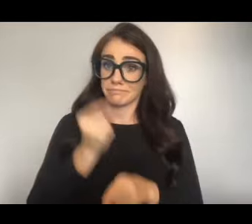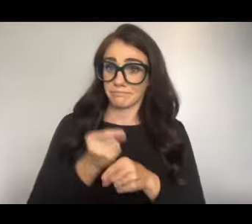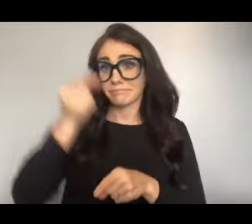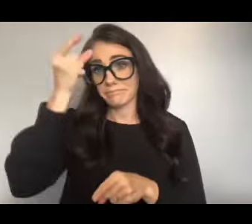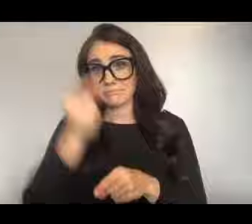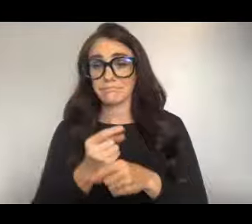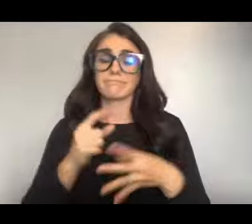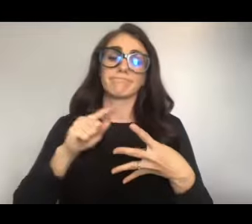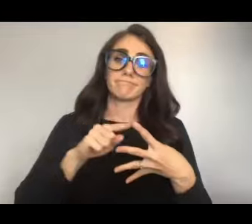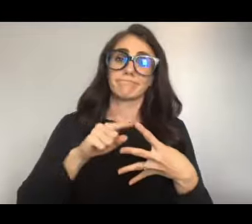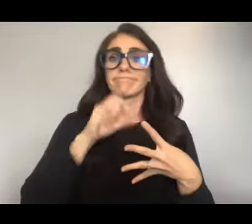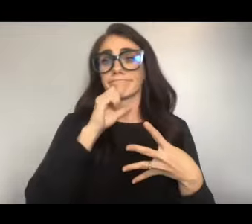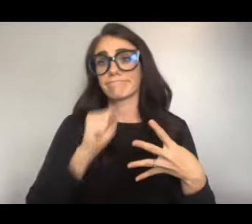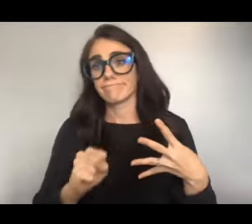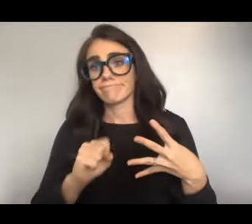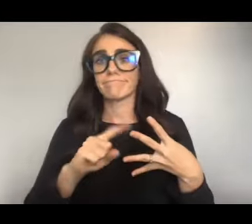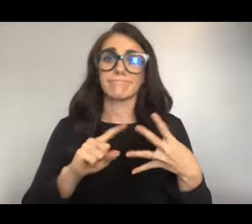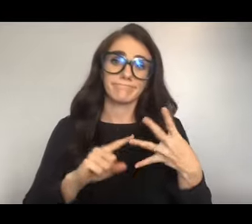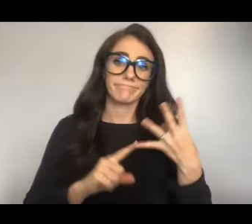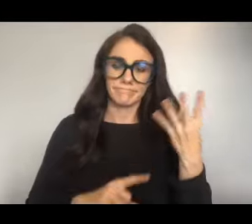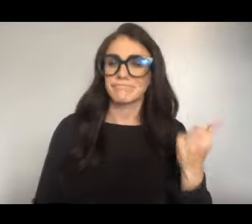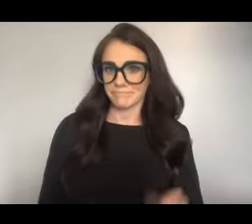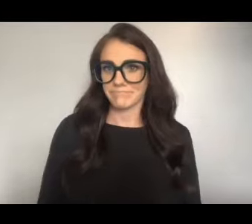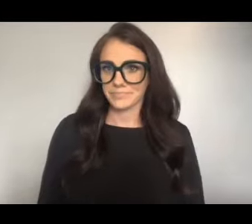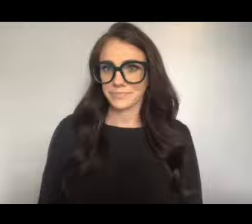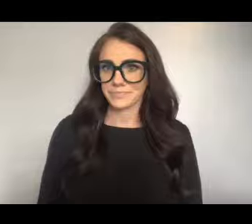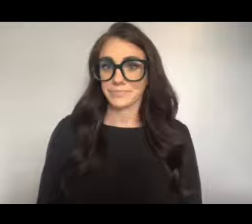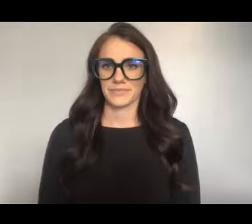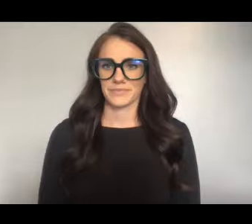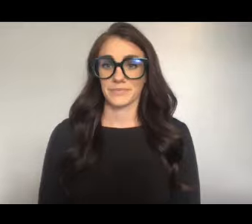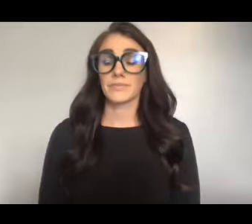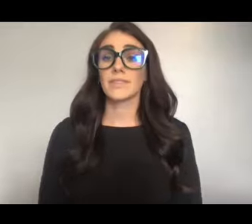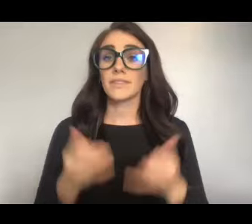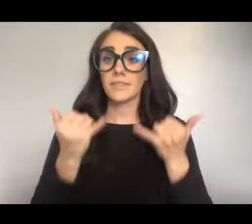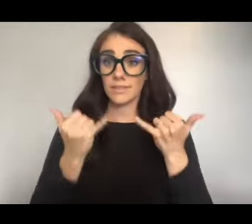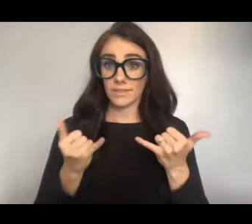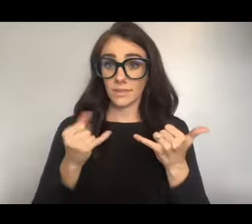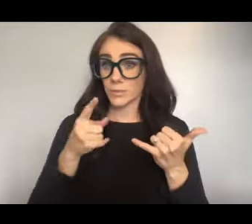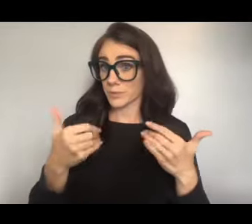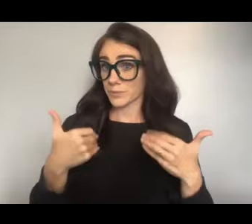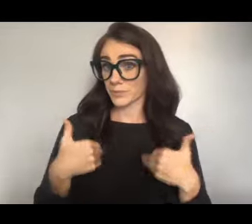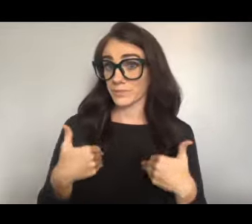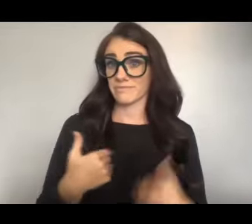And then I can describe my sisters or brothers ages, and other things.